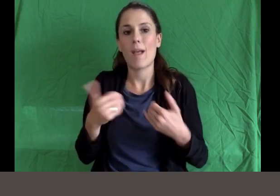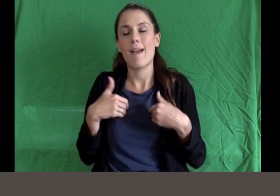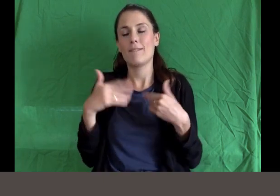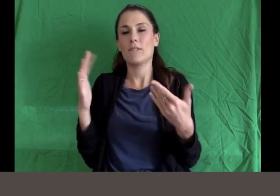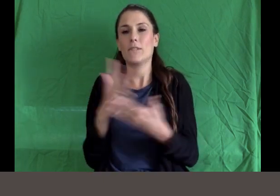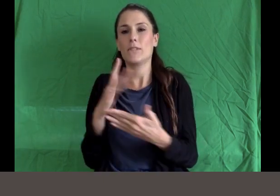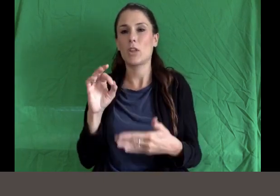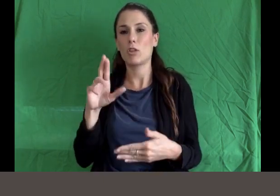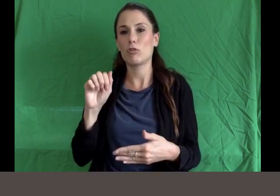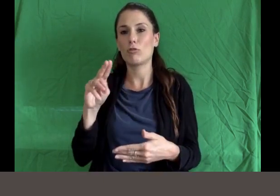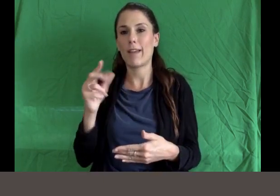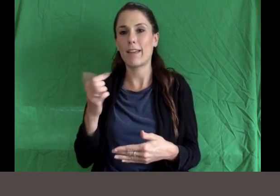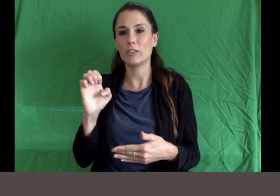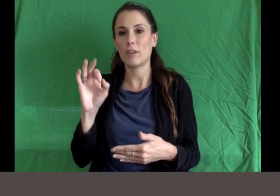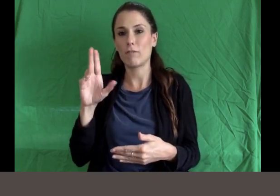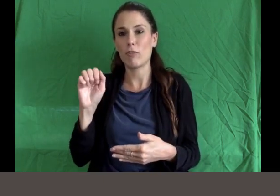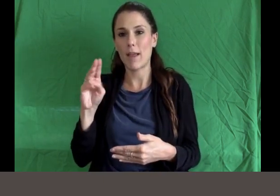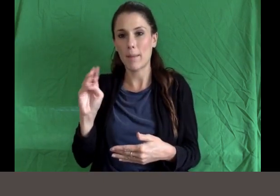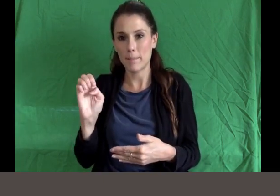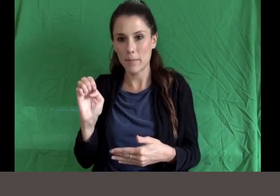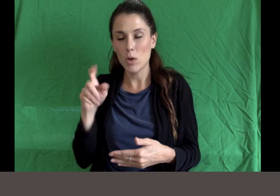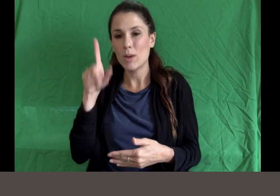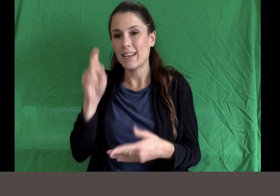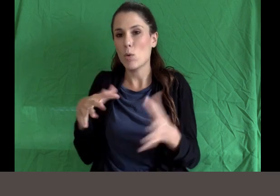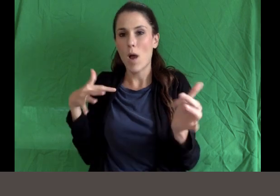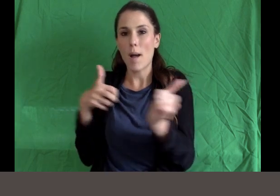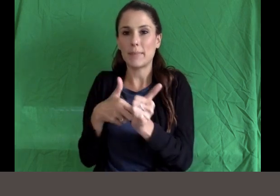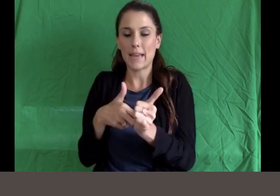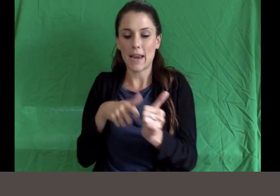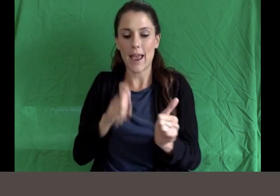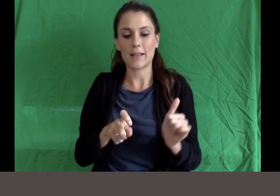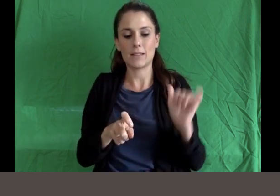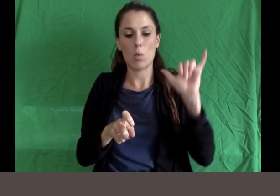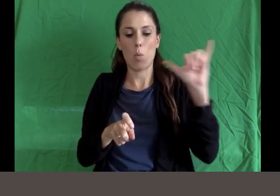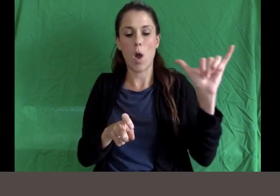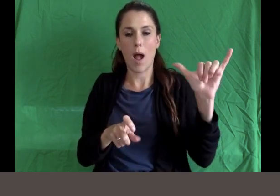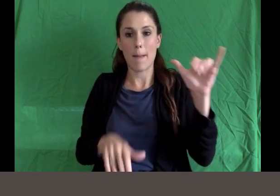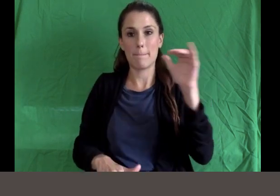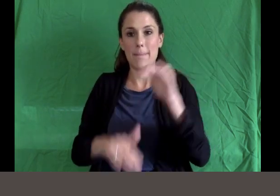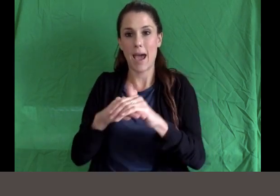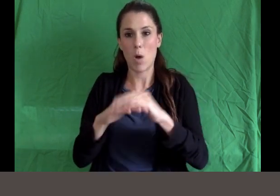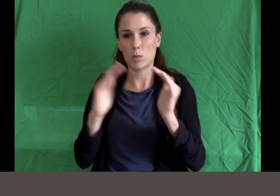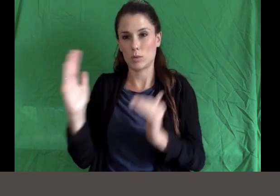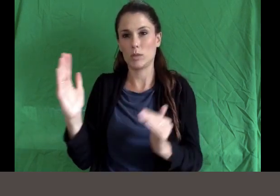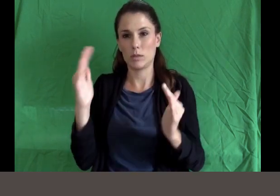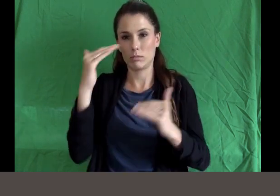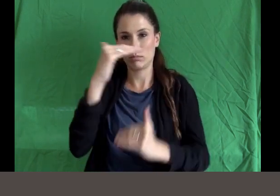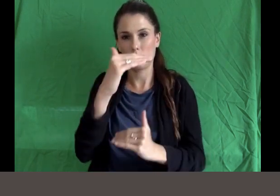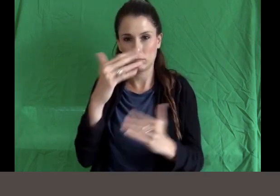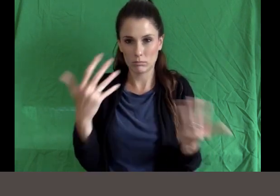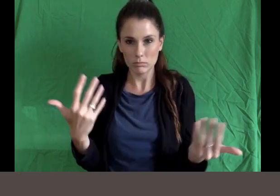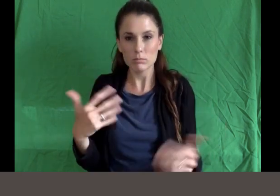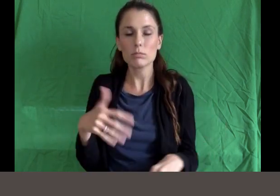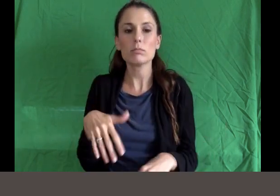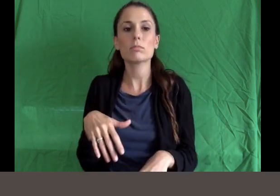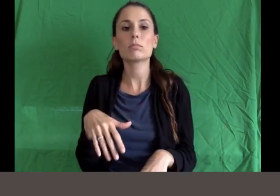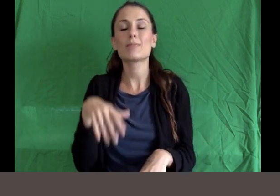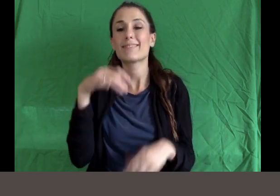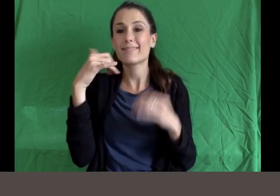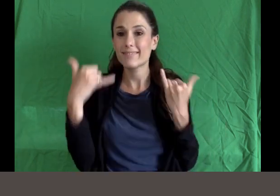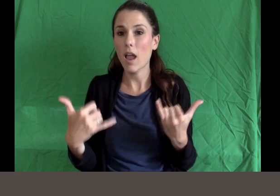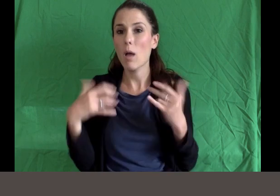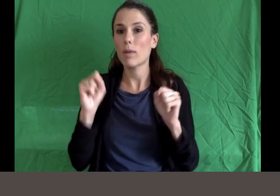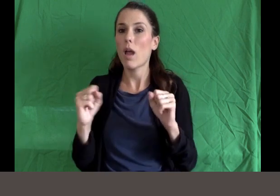just need to update your x and y bounds on that spine then we can actually add in our very own